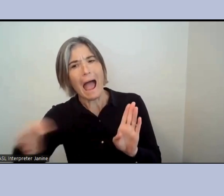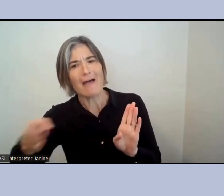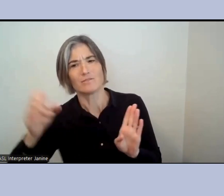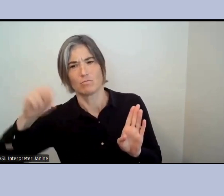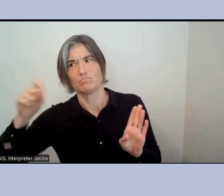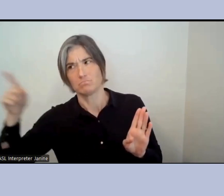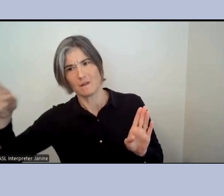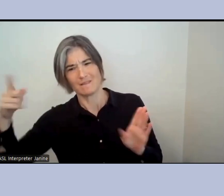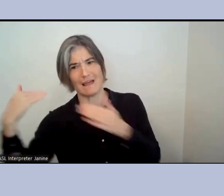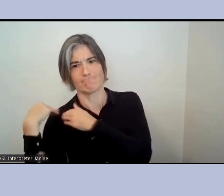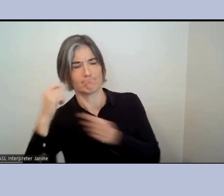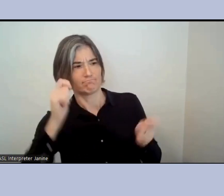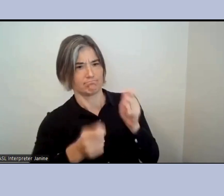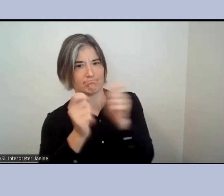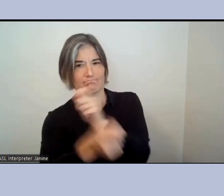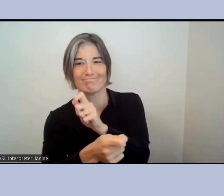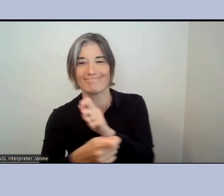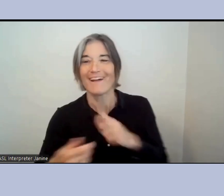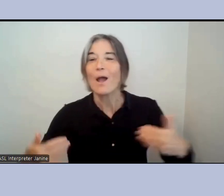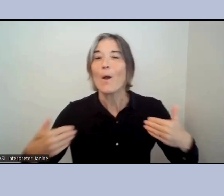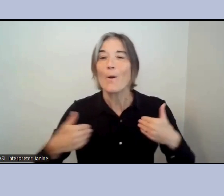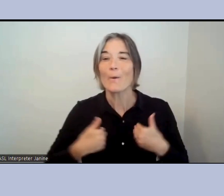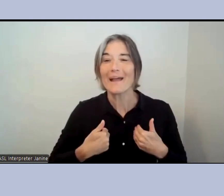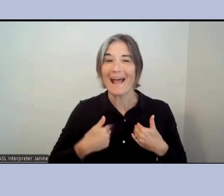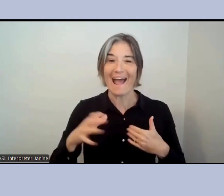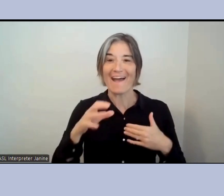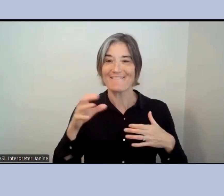they've used at different points in their careers.